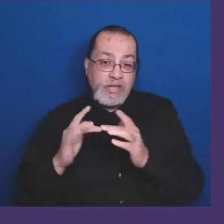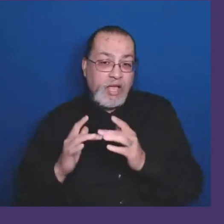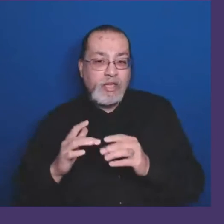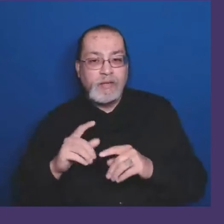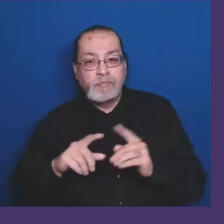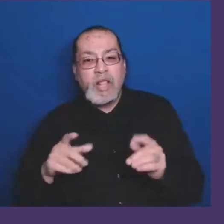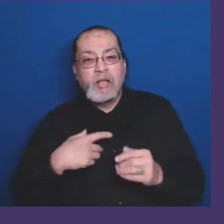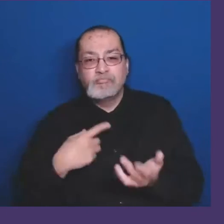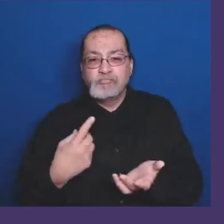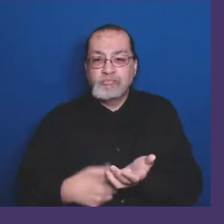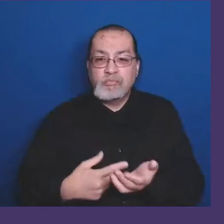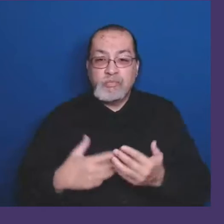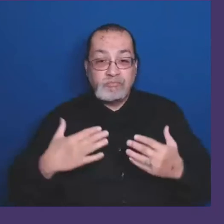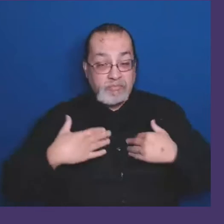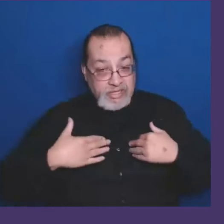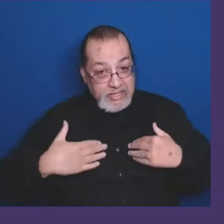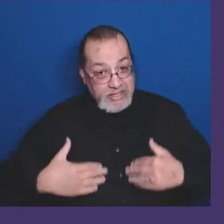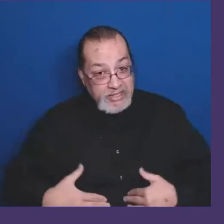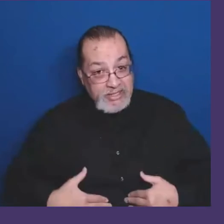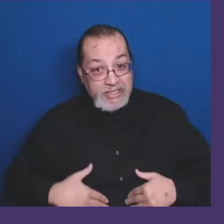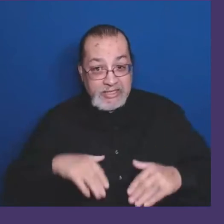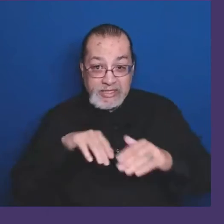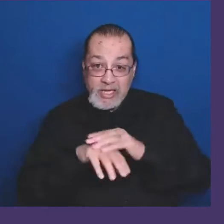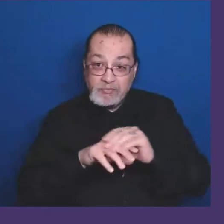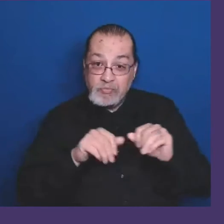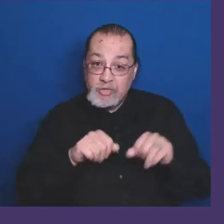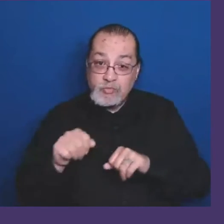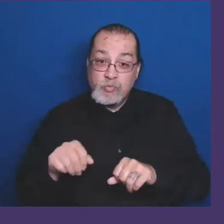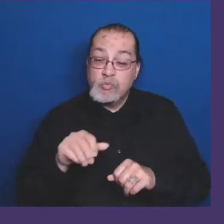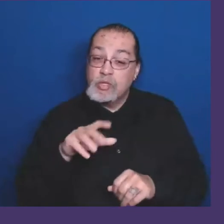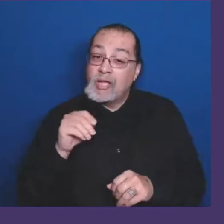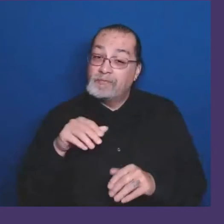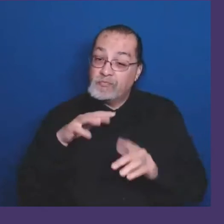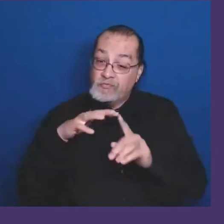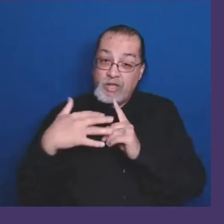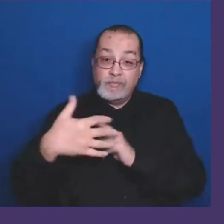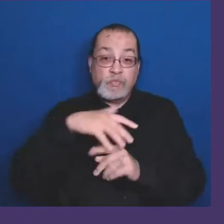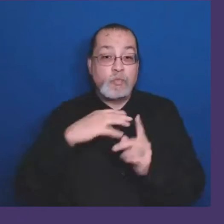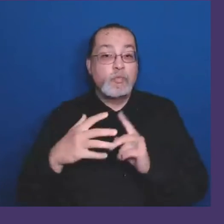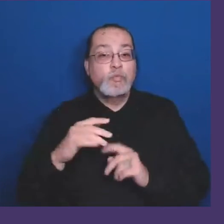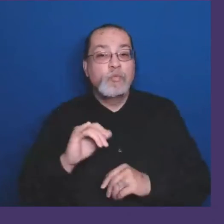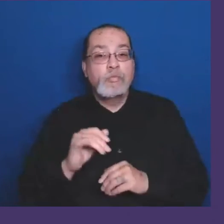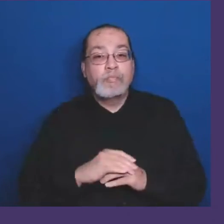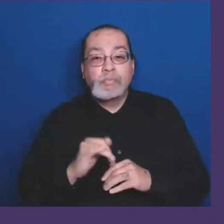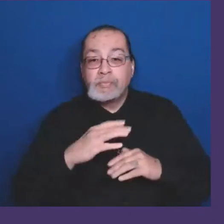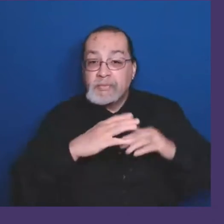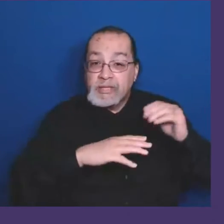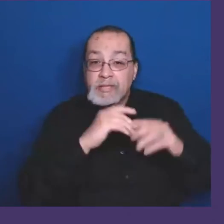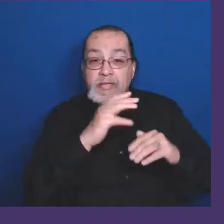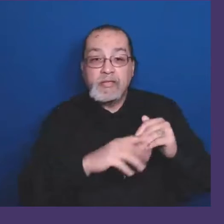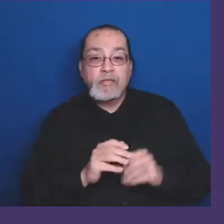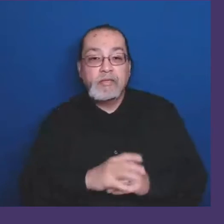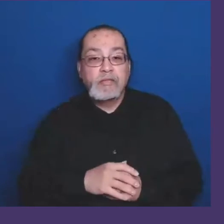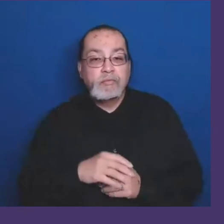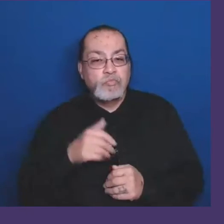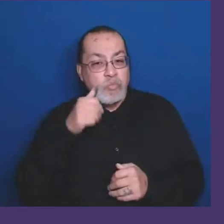and our physical environments. Buildings. Back in 2017, we set a goal to transform our own campus,